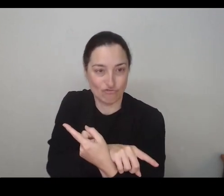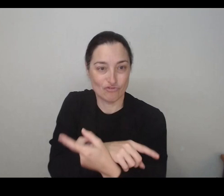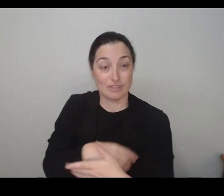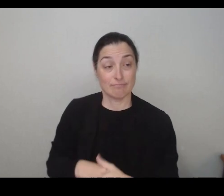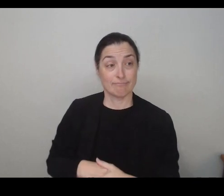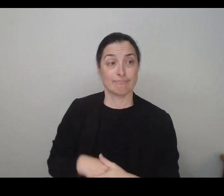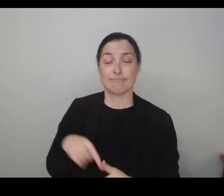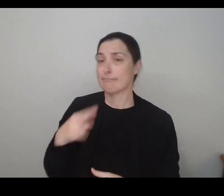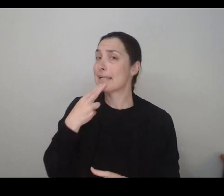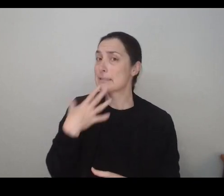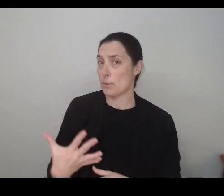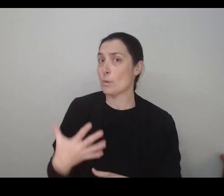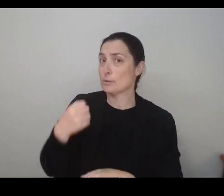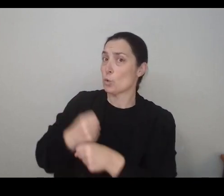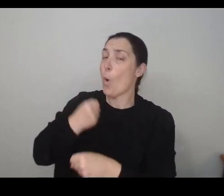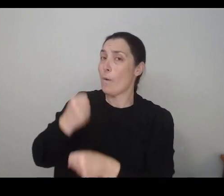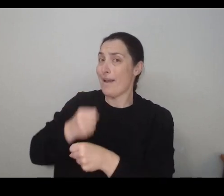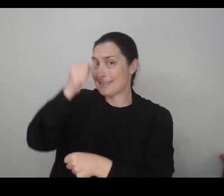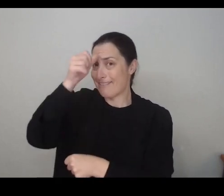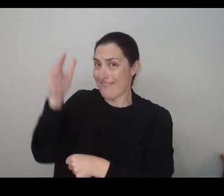to raise questions she find essential,